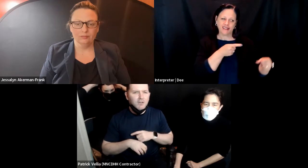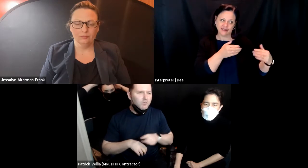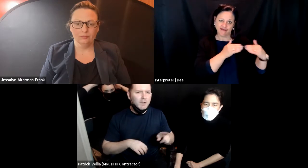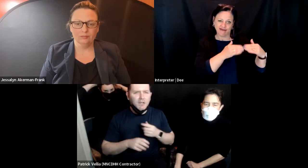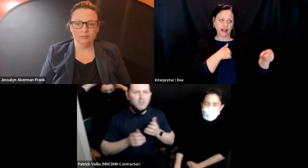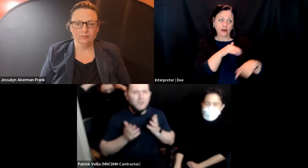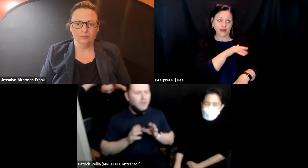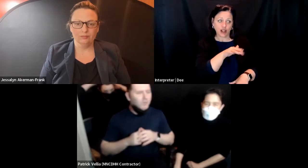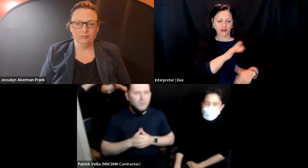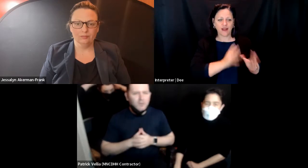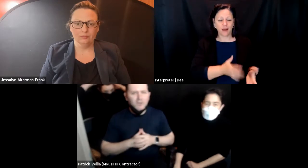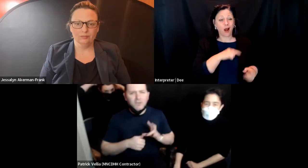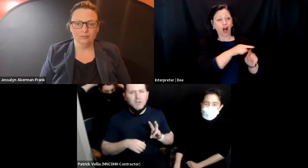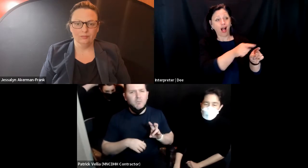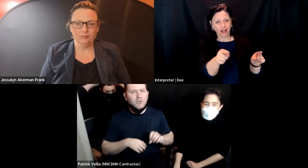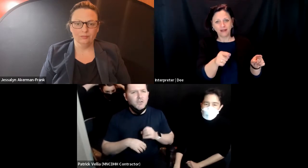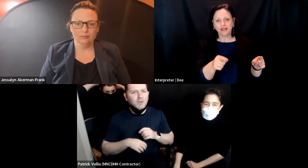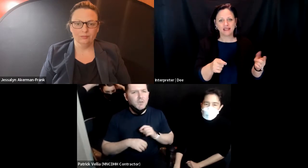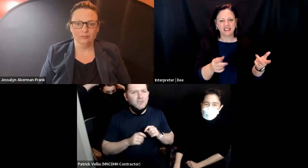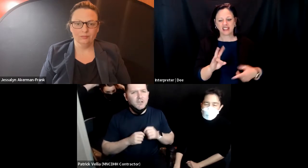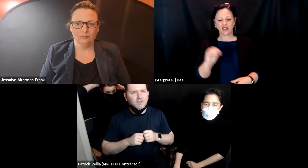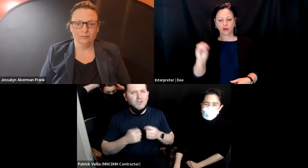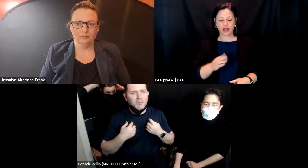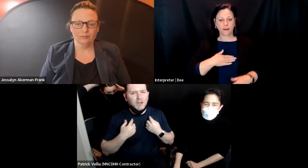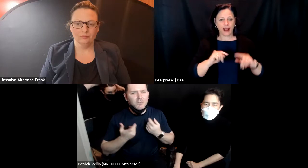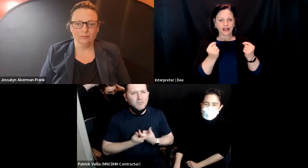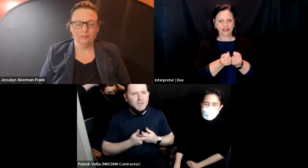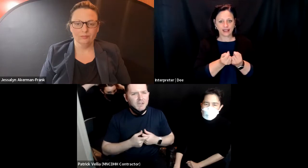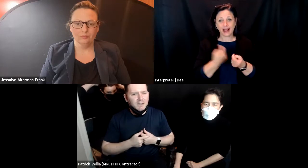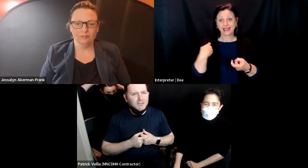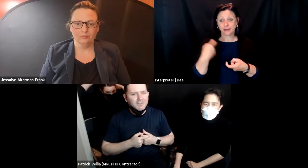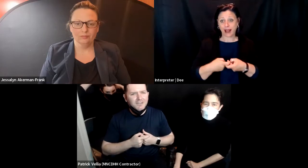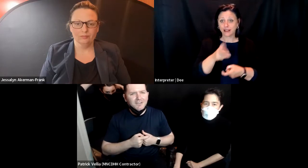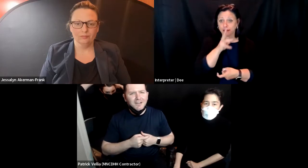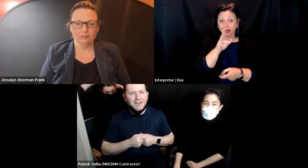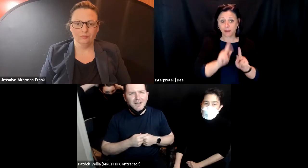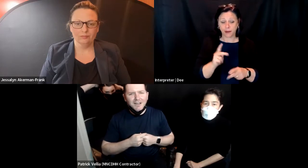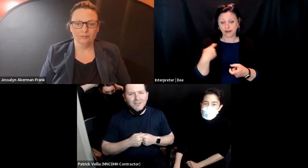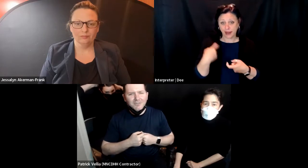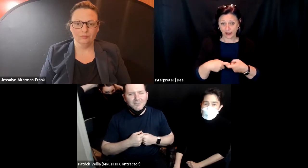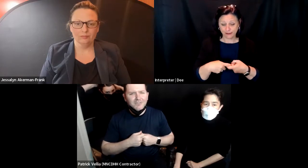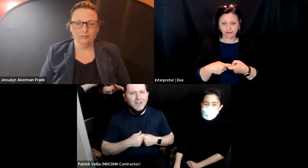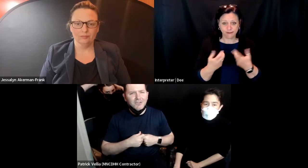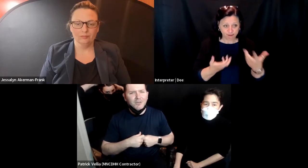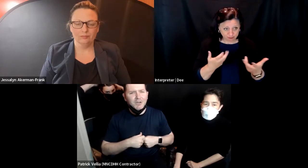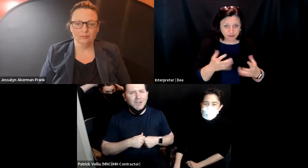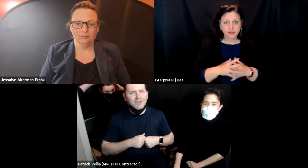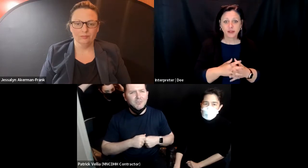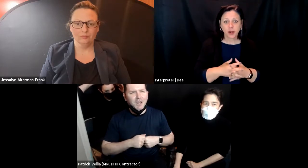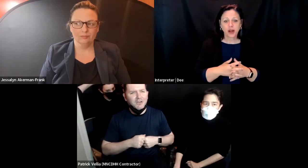But I tend to use sign language when I'm with a deaf, I tend to use sign language if the person knows sign language.